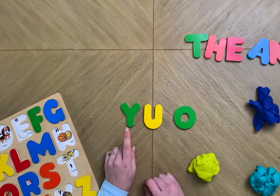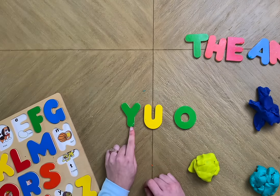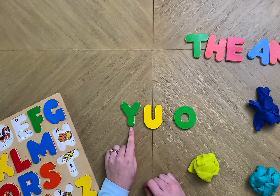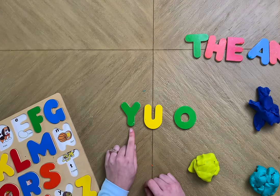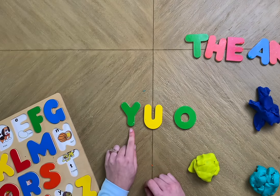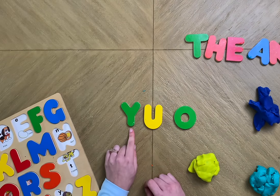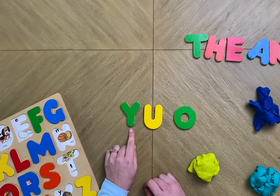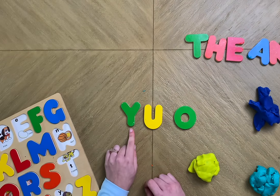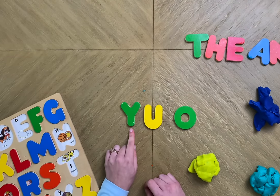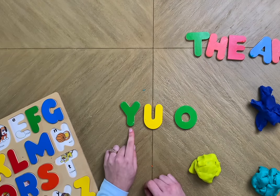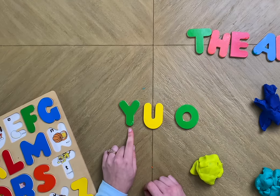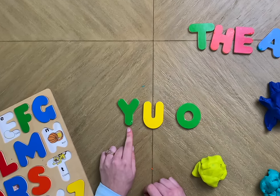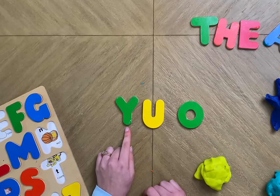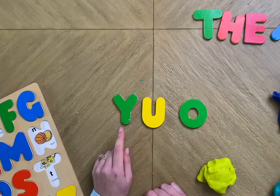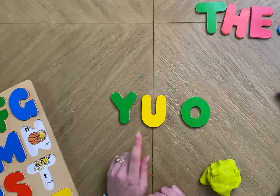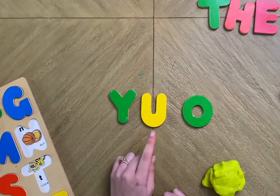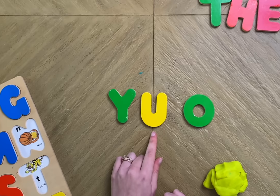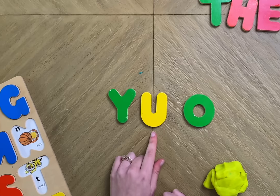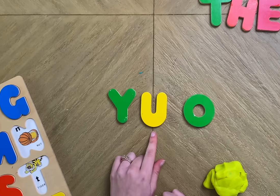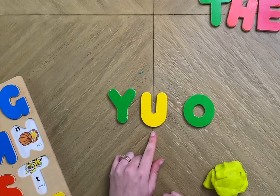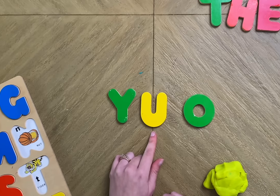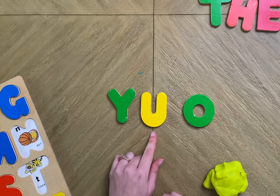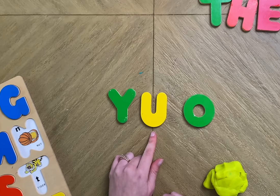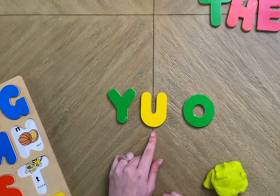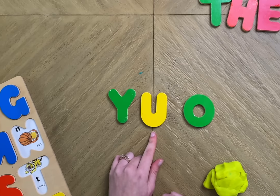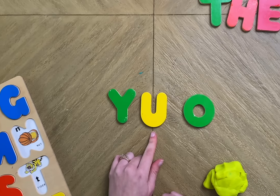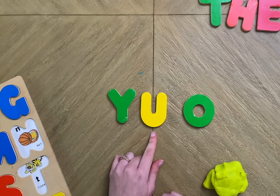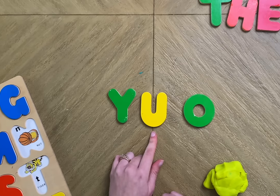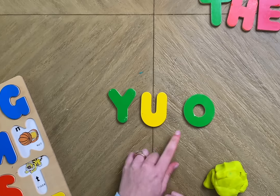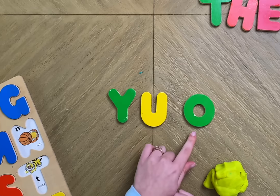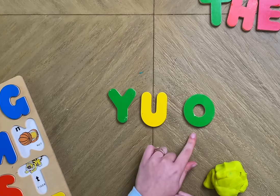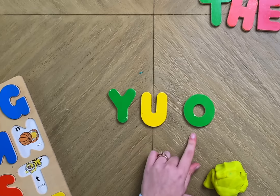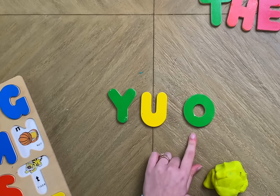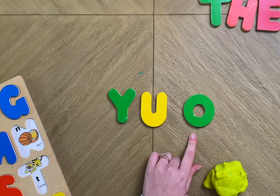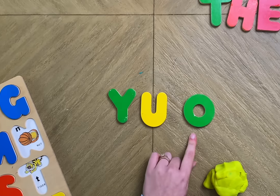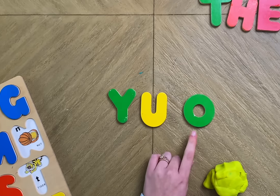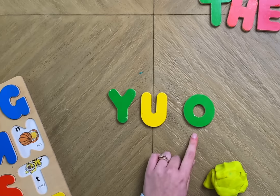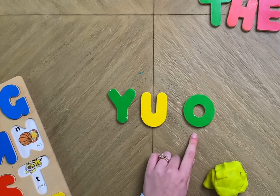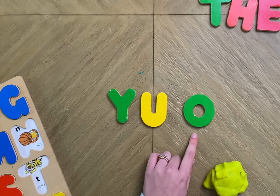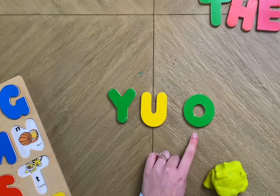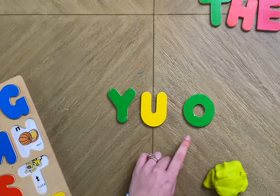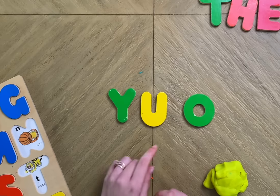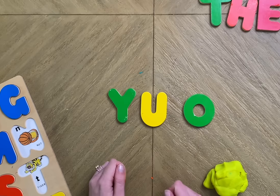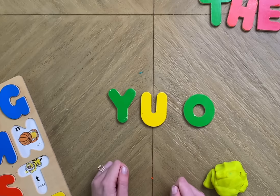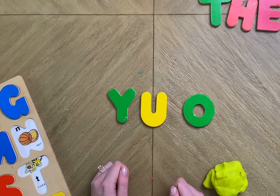Y for yuh, U for uh, and O for ah, hmm.